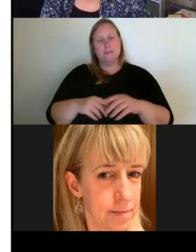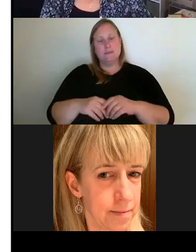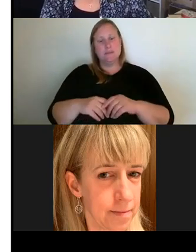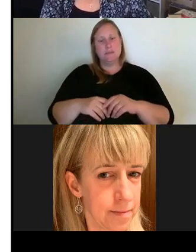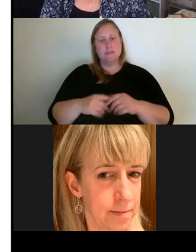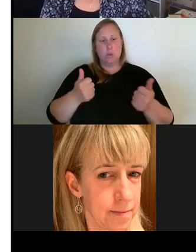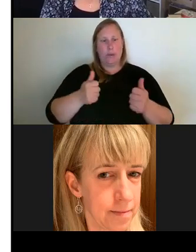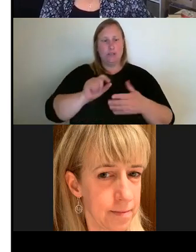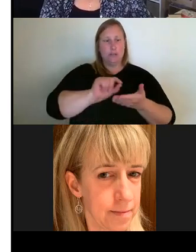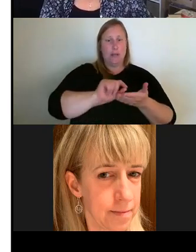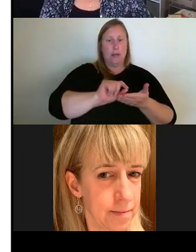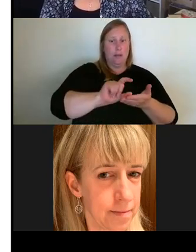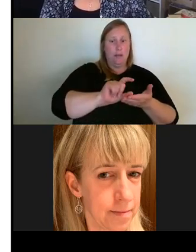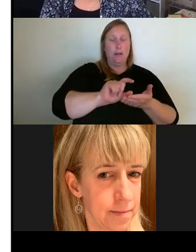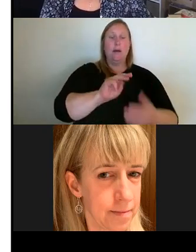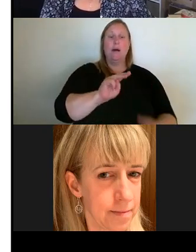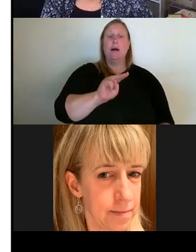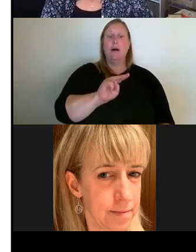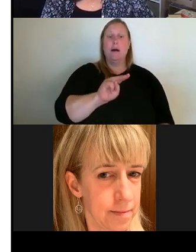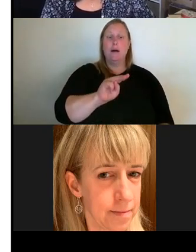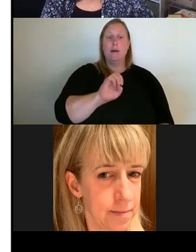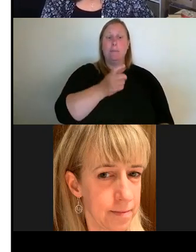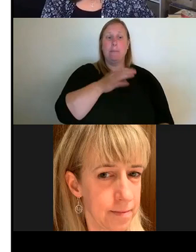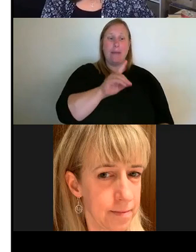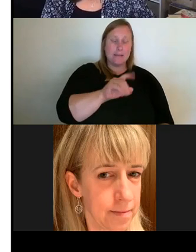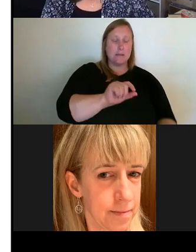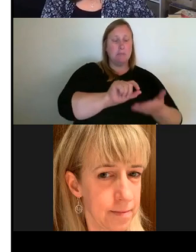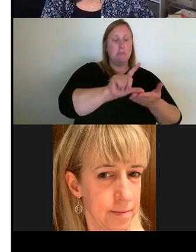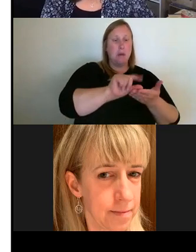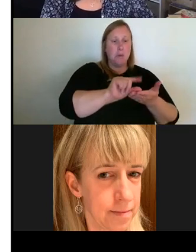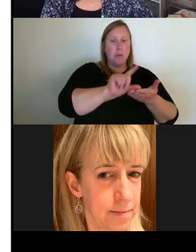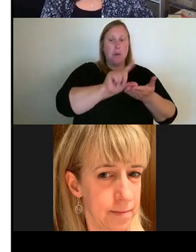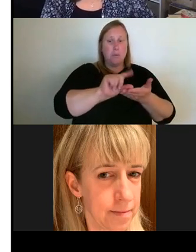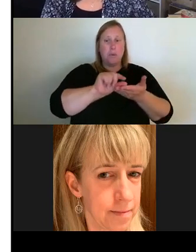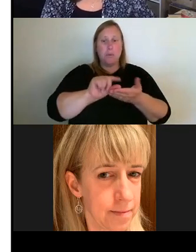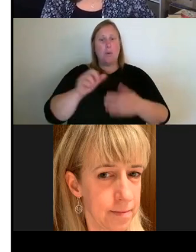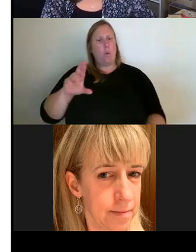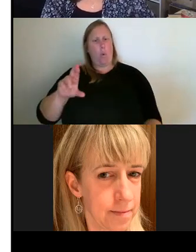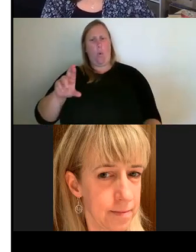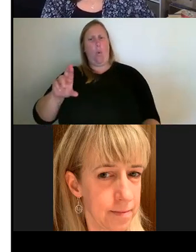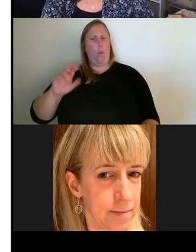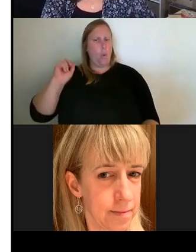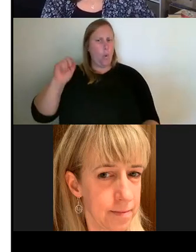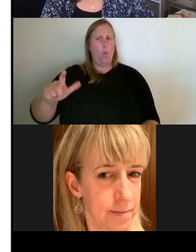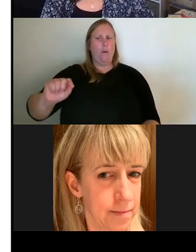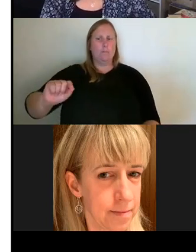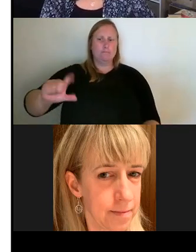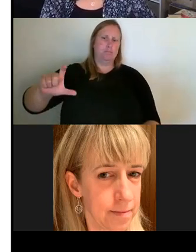you use. Are you going to use mixed case on your letters or are you going to use upper case?